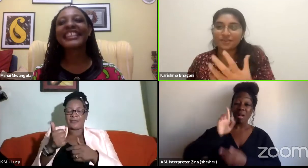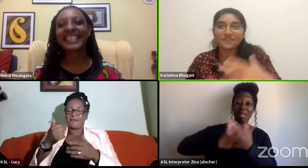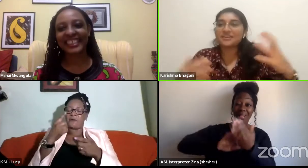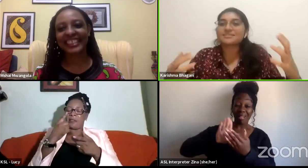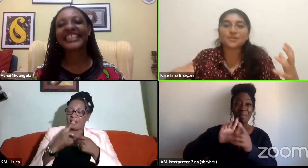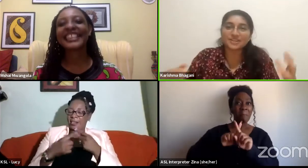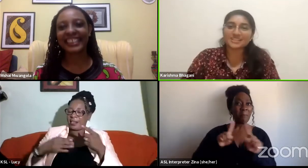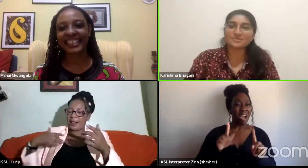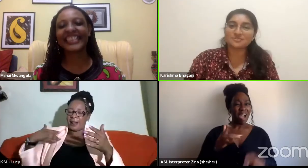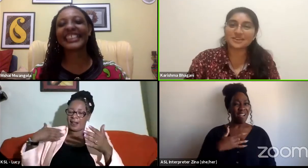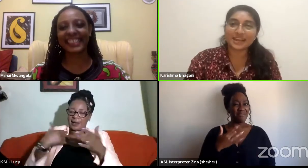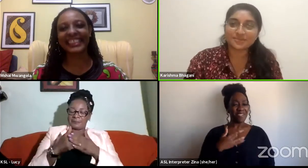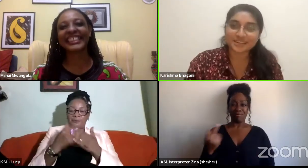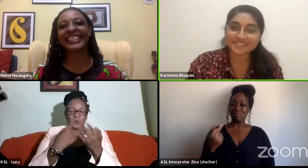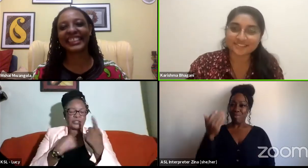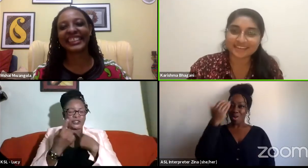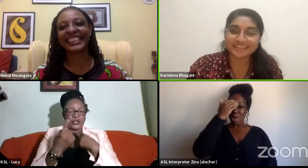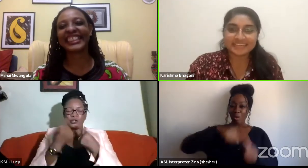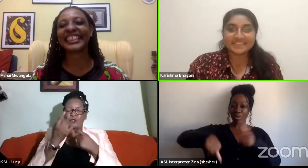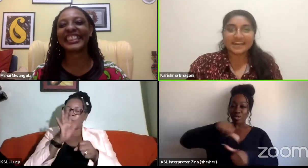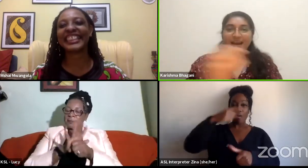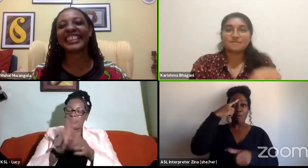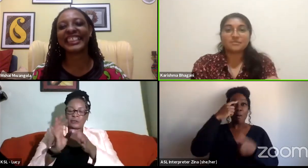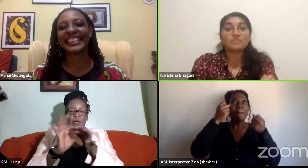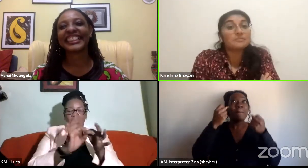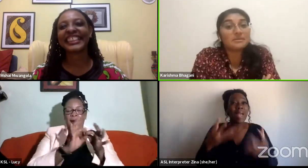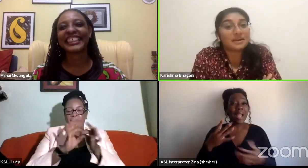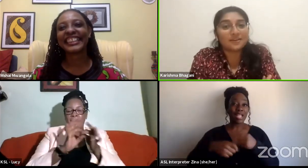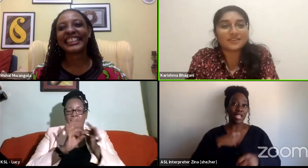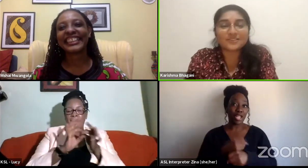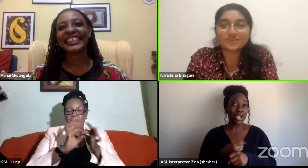on various projects we've been collaborating on and we will be working on soon.